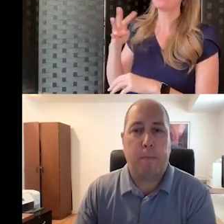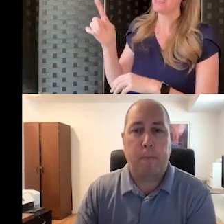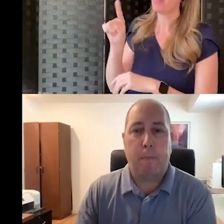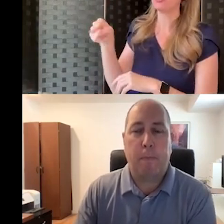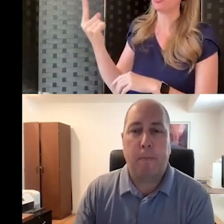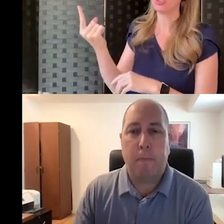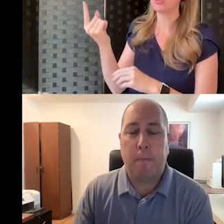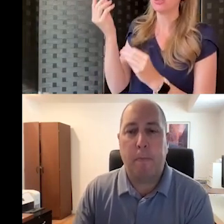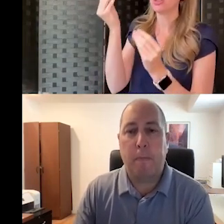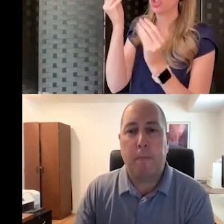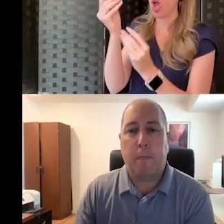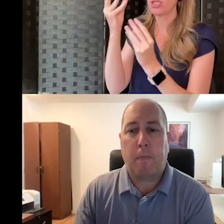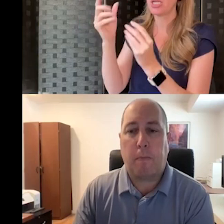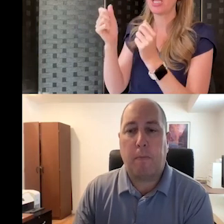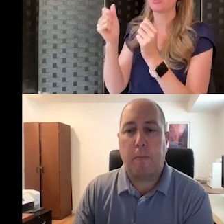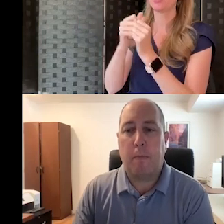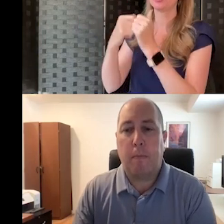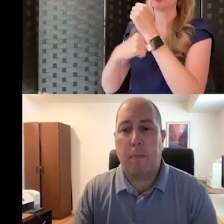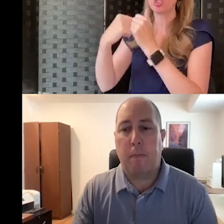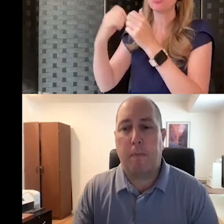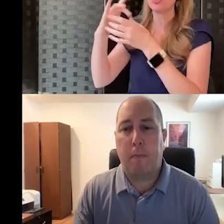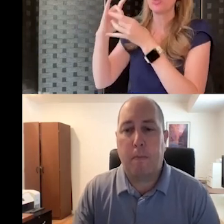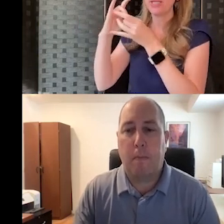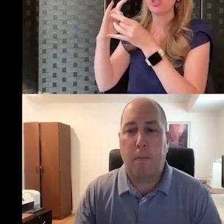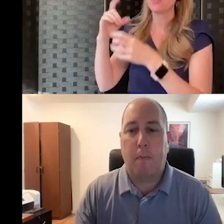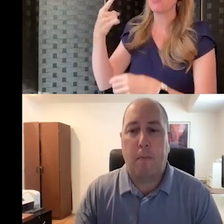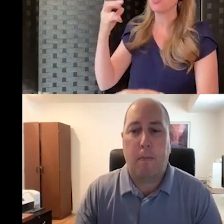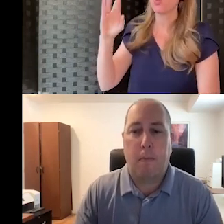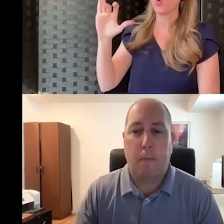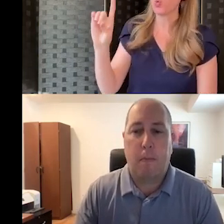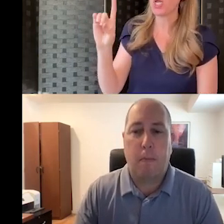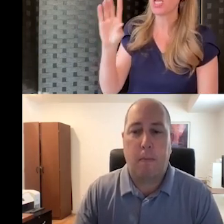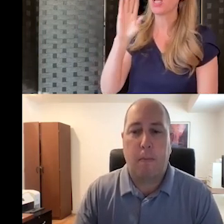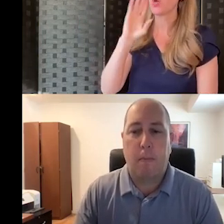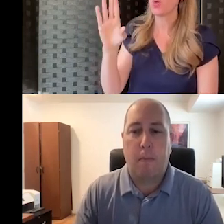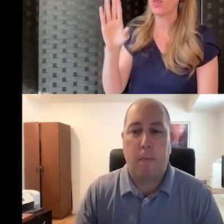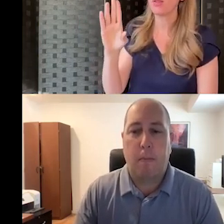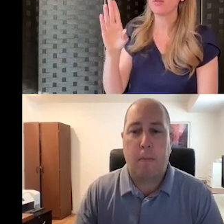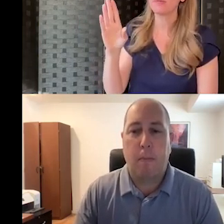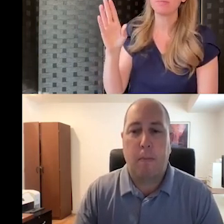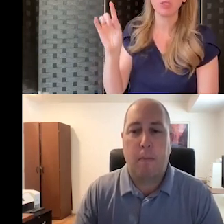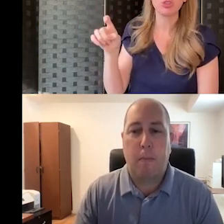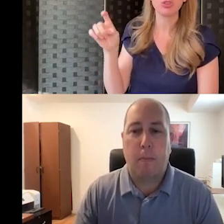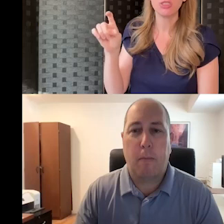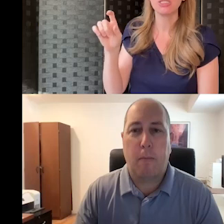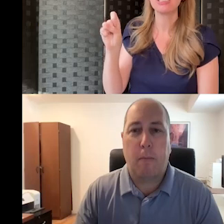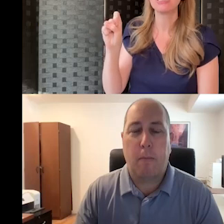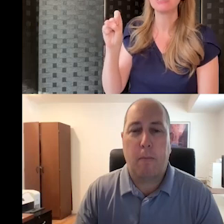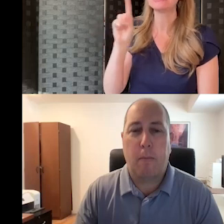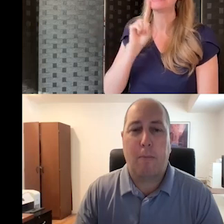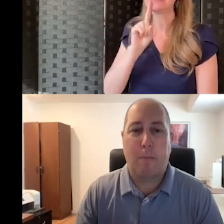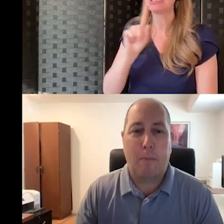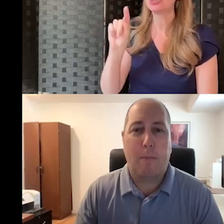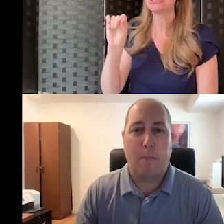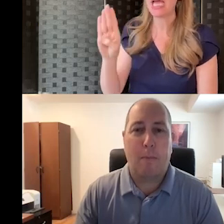Content with structural relationships. A grid is supposed to be a single tab stop, specifically,